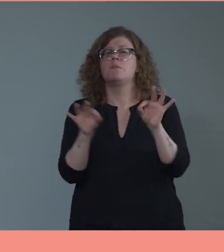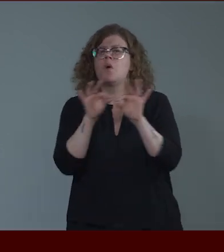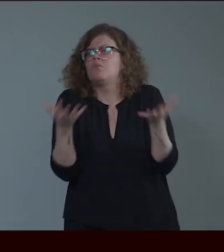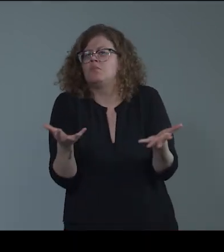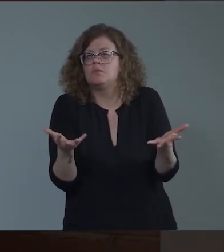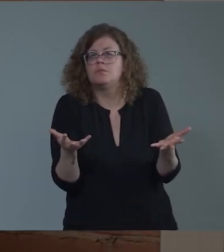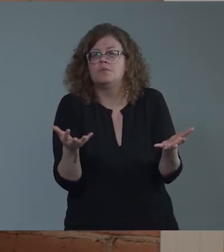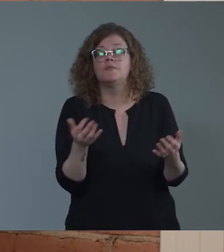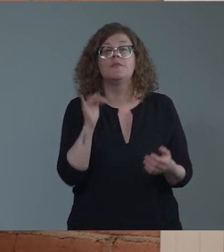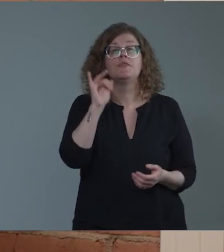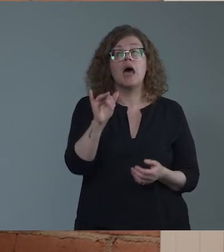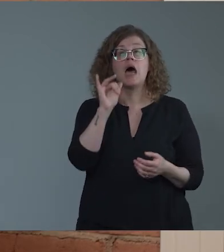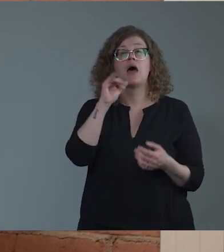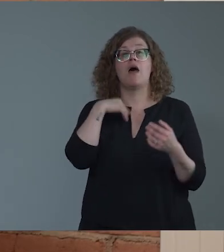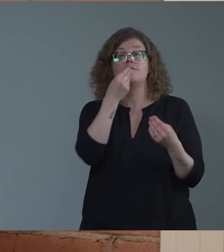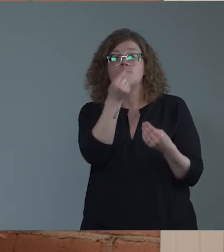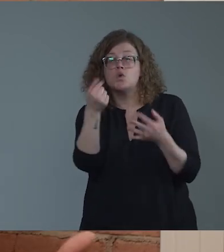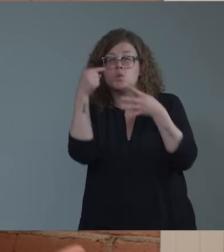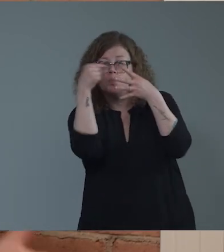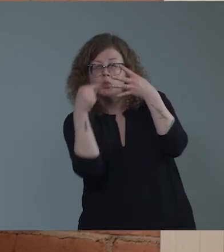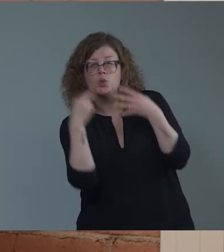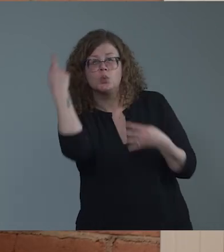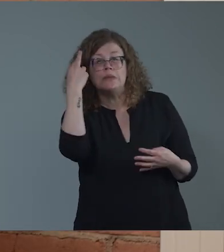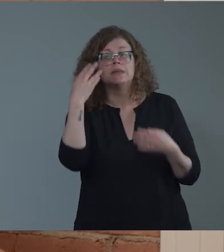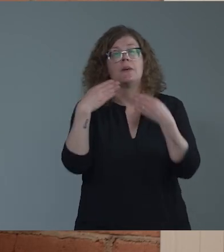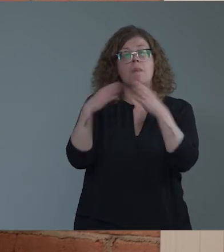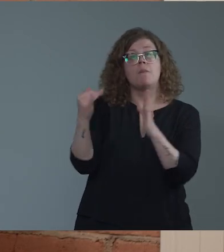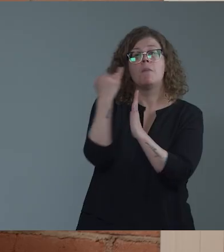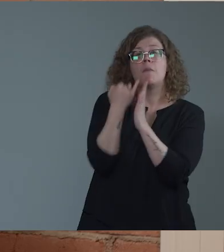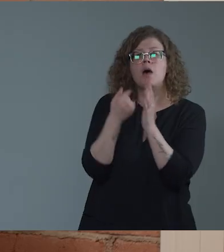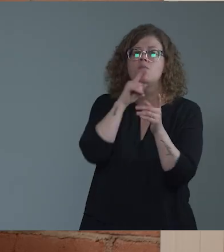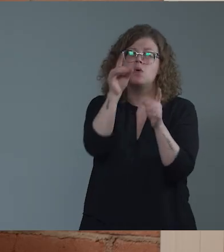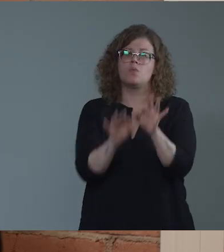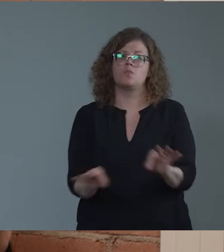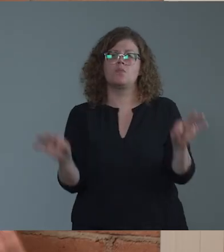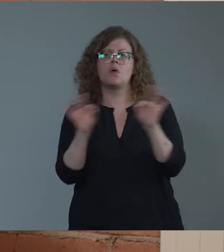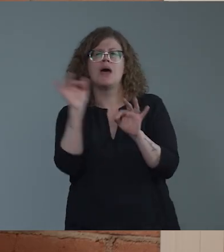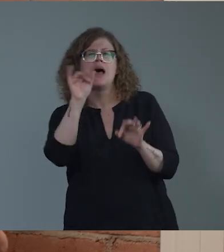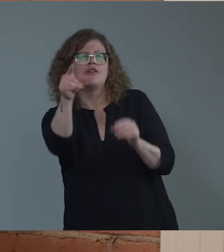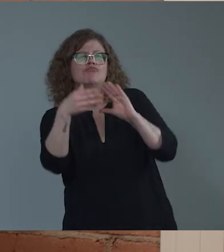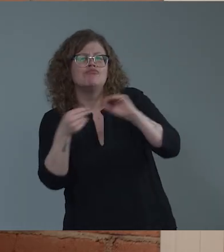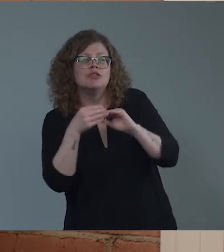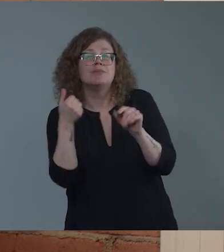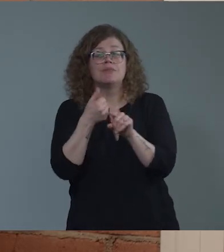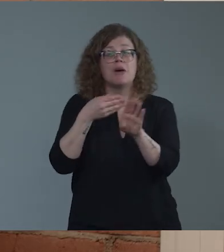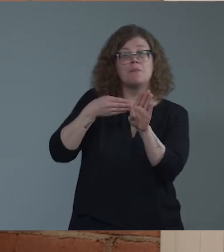What do we mean by professional development? Well, that's really why we're here. So Public Art 101 is that intention of investing in our local artist